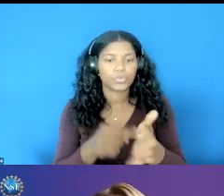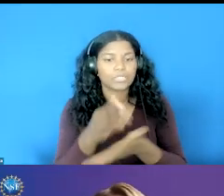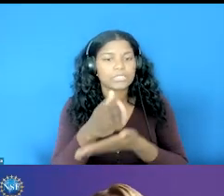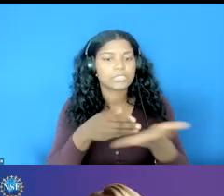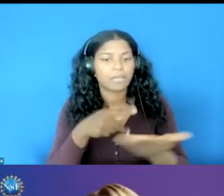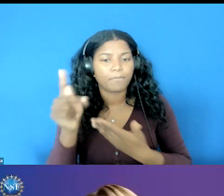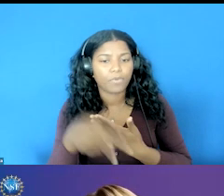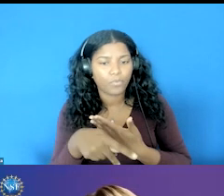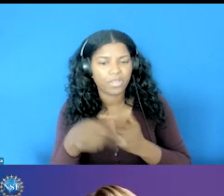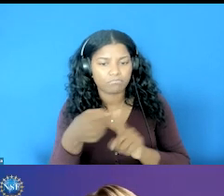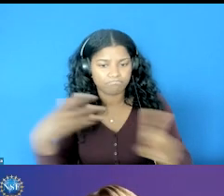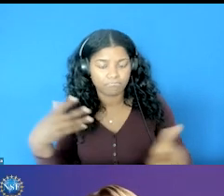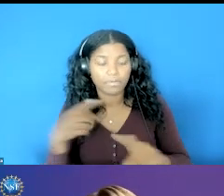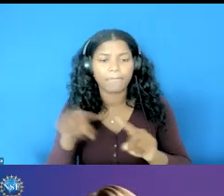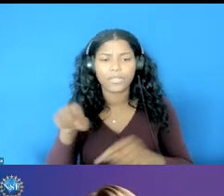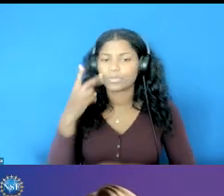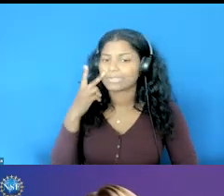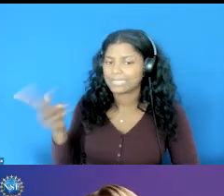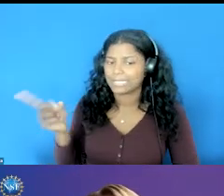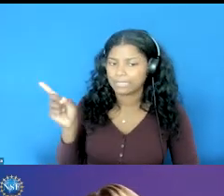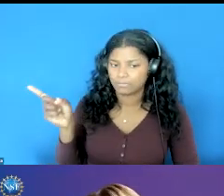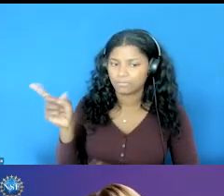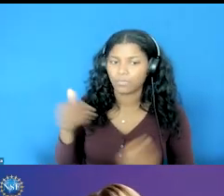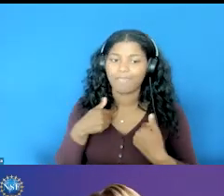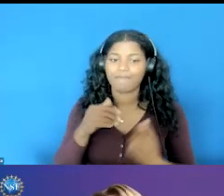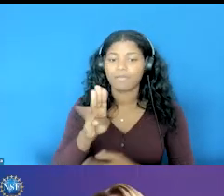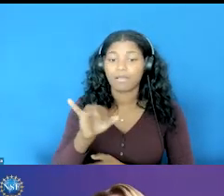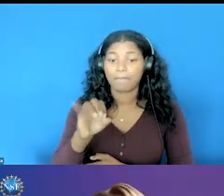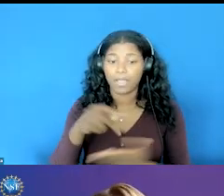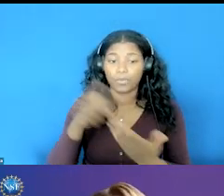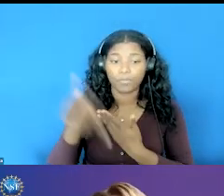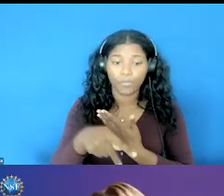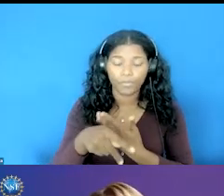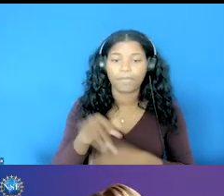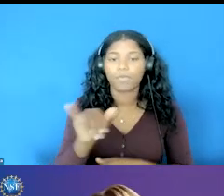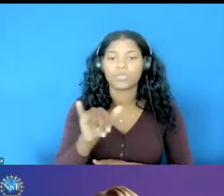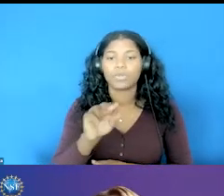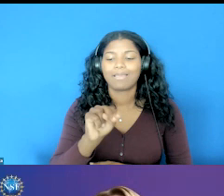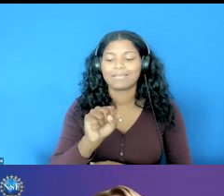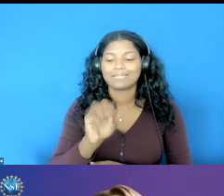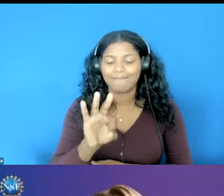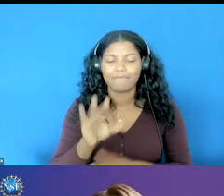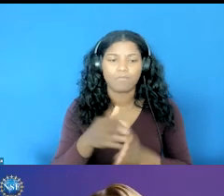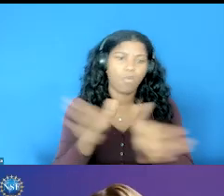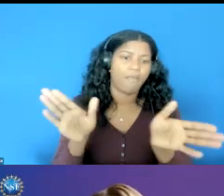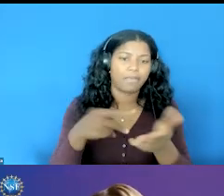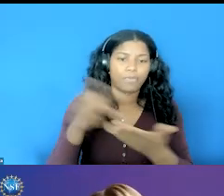But you can see here that we have BIO programs and NSF-wide programs that span the spectrum.